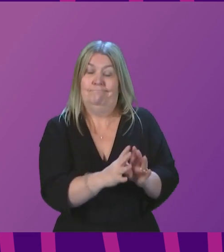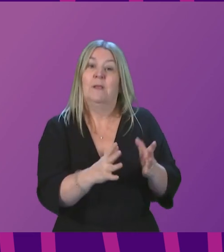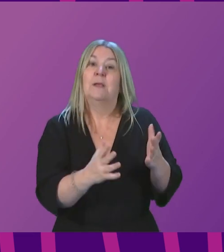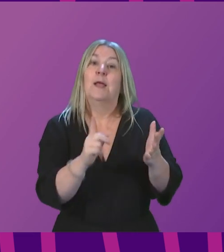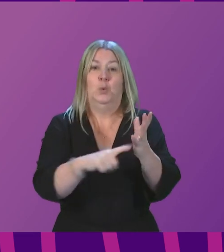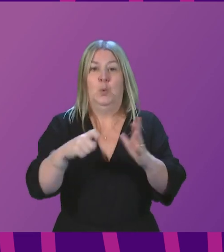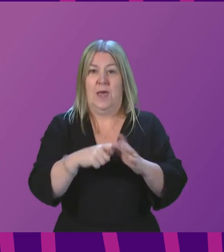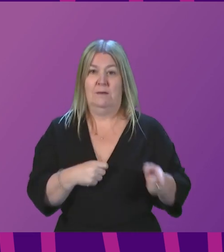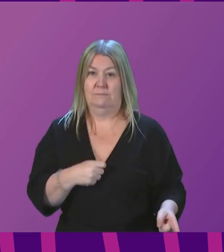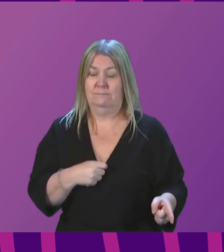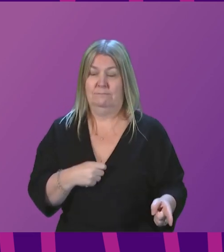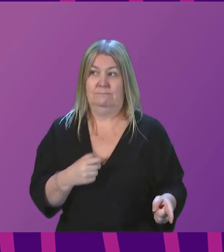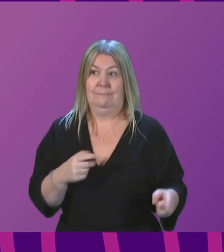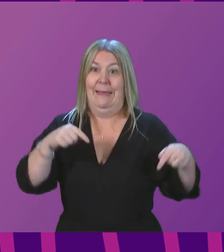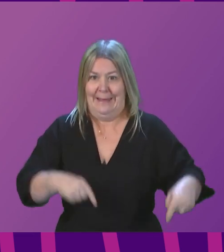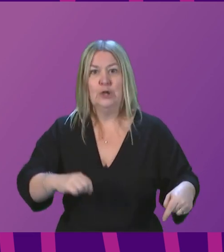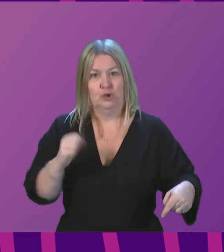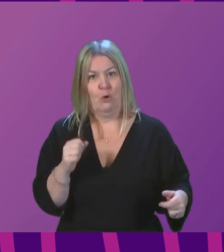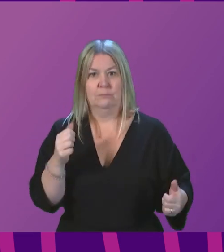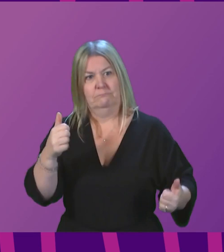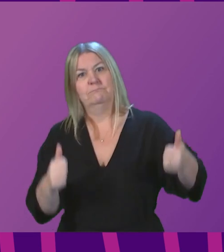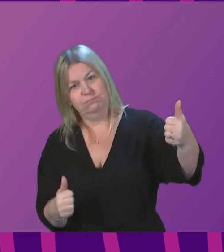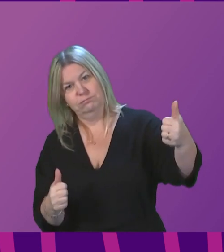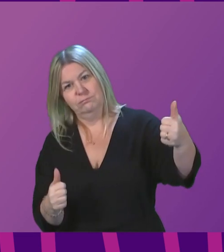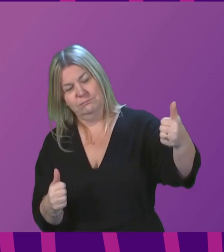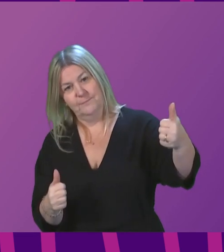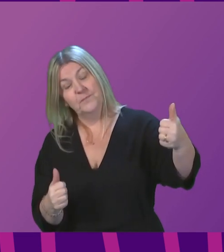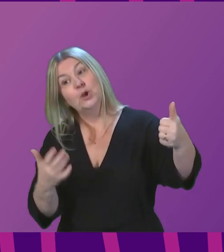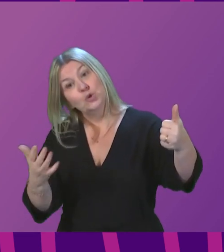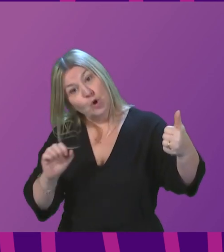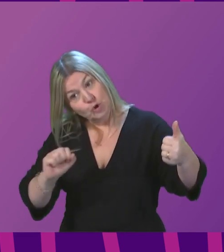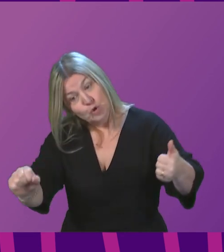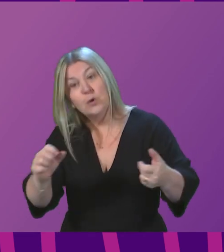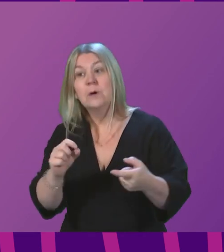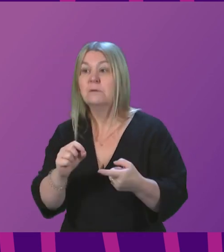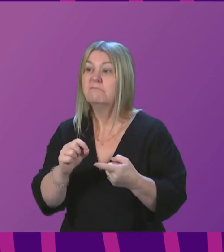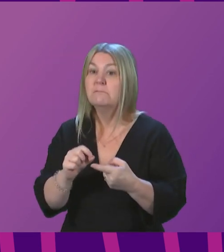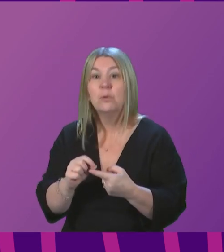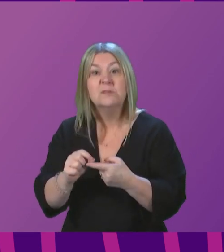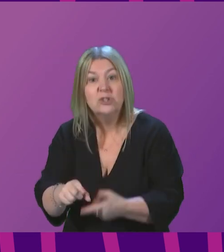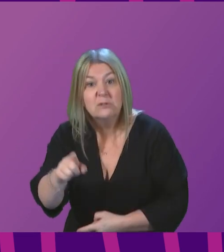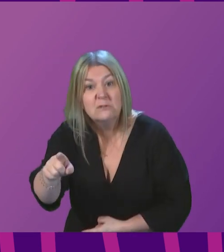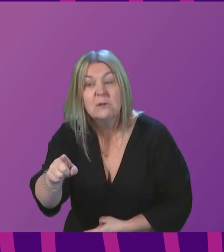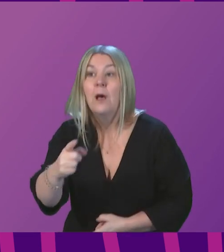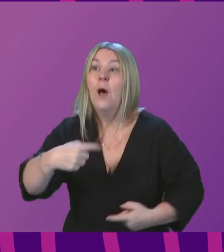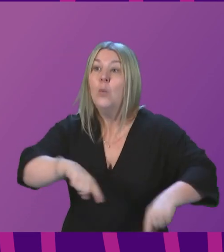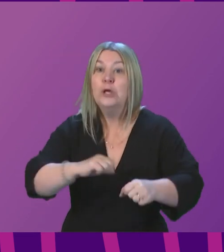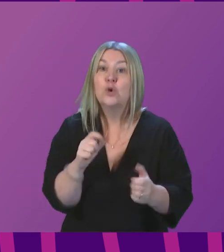If Douglas Ross’s proposition is that we left it too late, what on earth does that